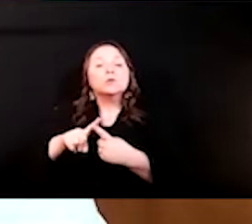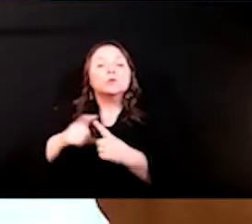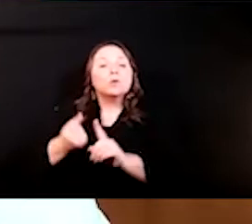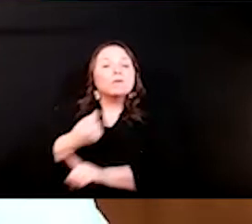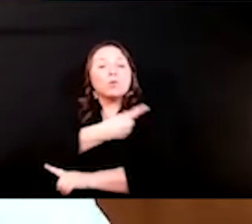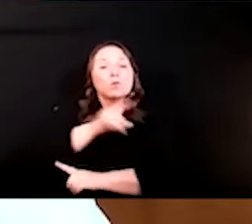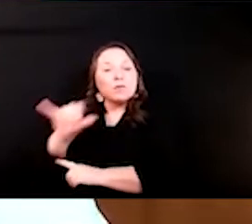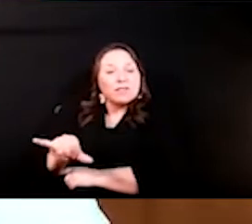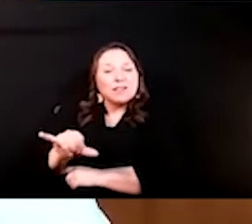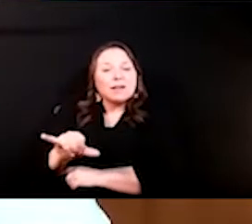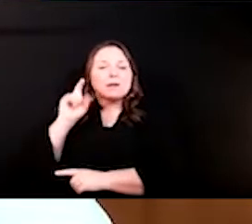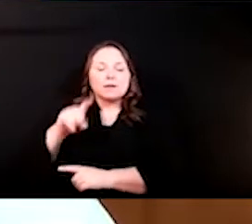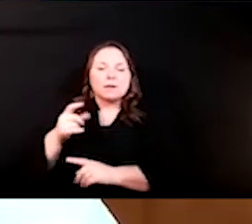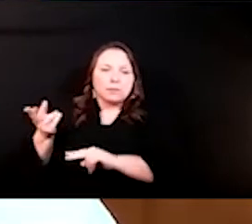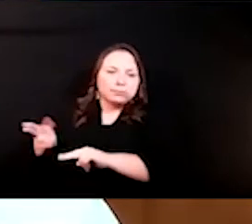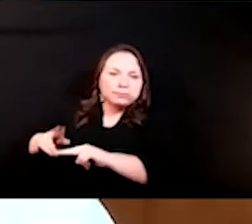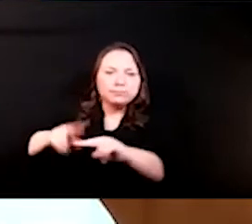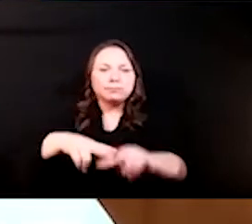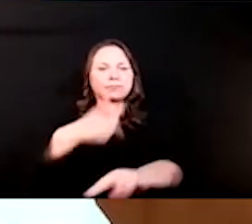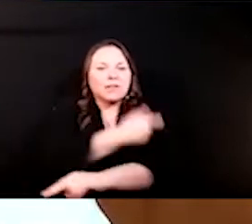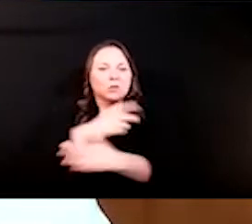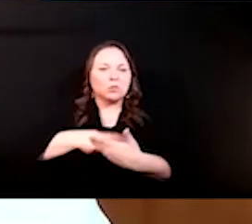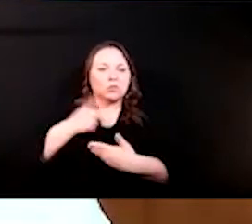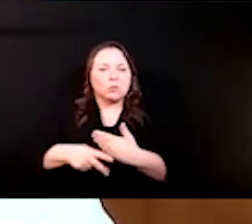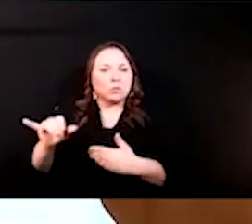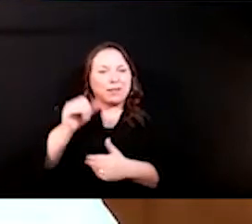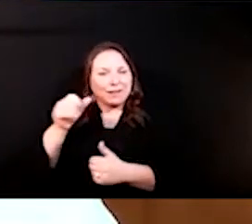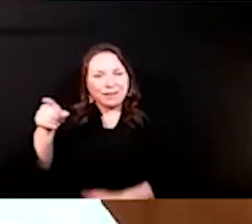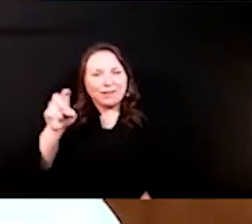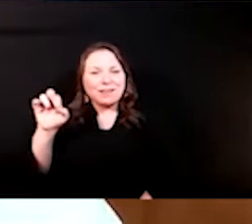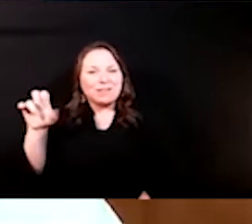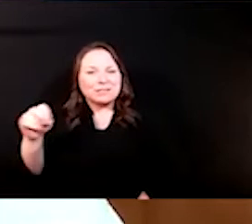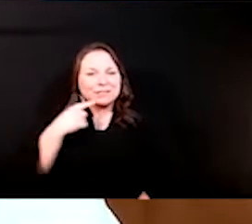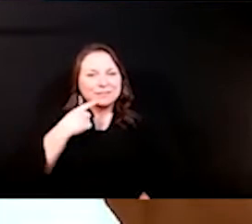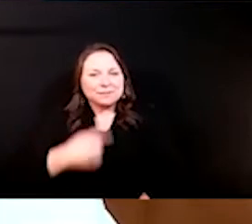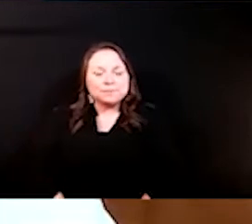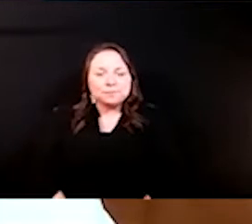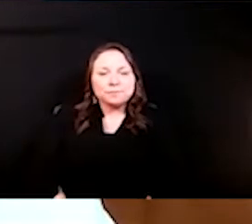WHAT WE NEED IS RAPID SCALE OF THE VACCINATION PROGRAM. AGAIN